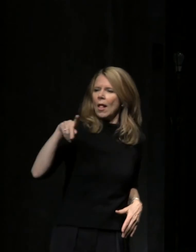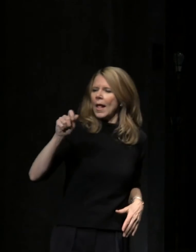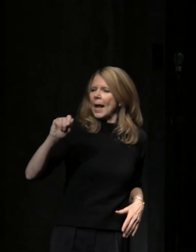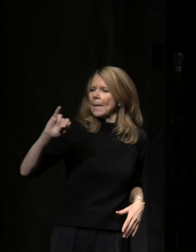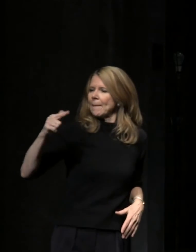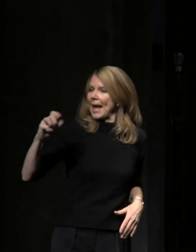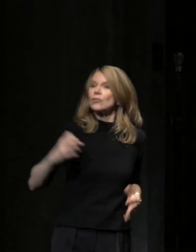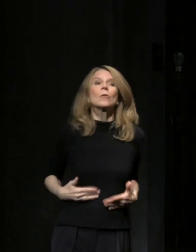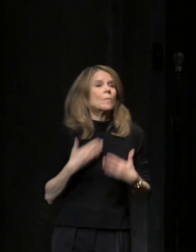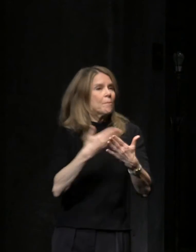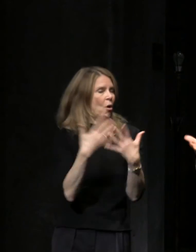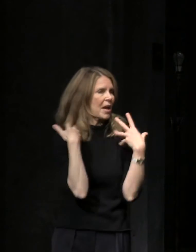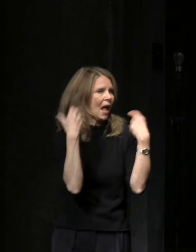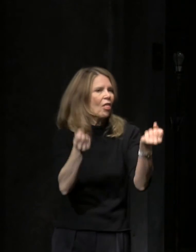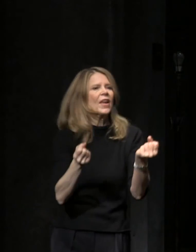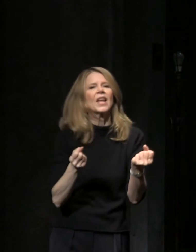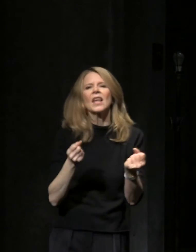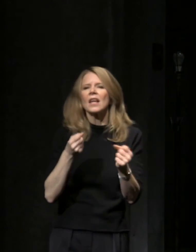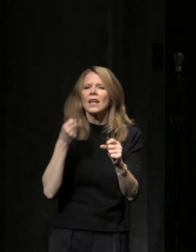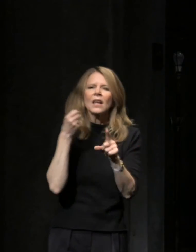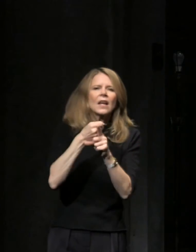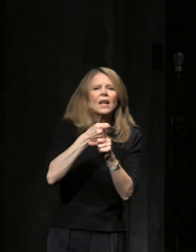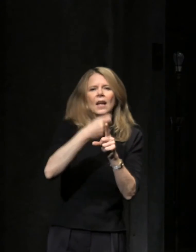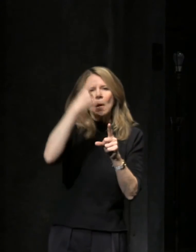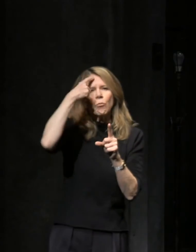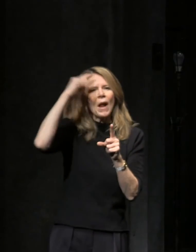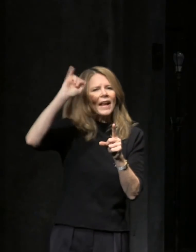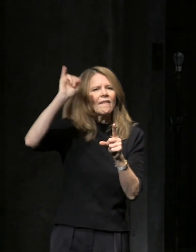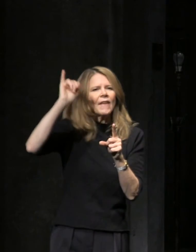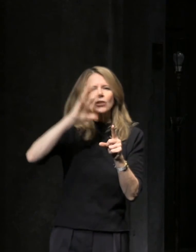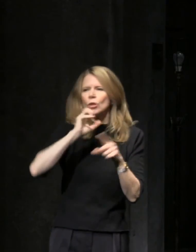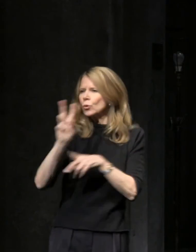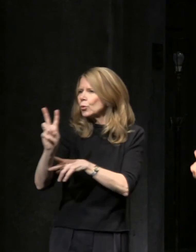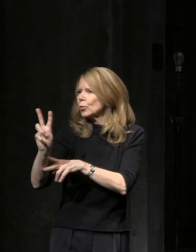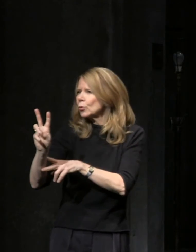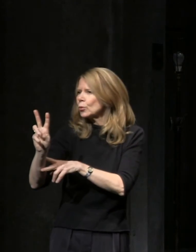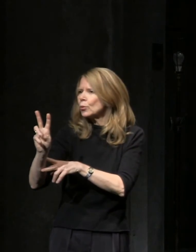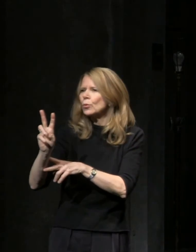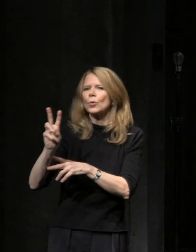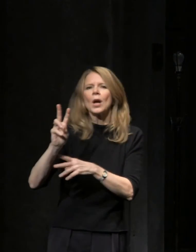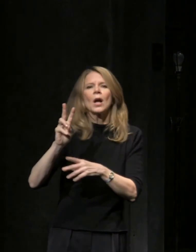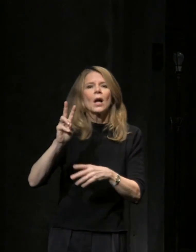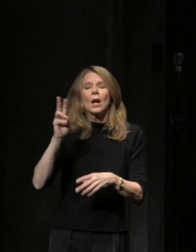healthy, serious brain infection at the age of two, raised by a mom and dad who were dairy